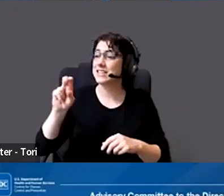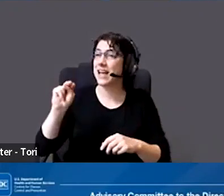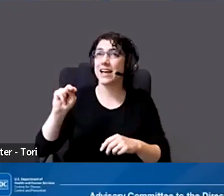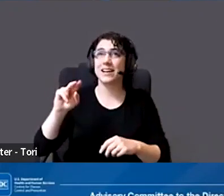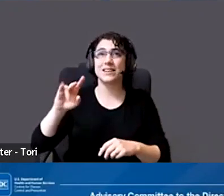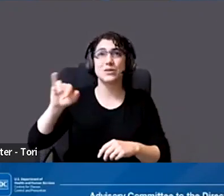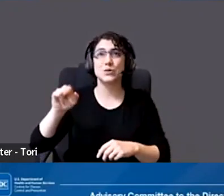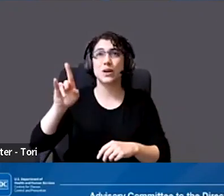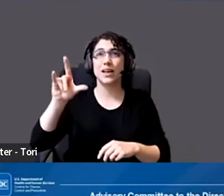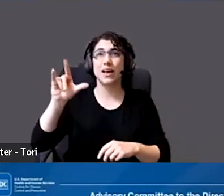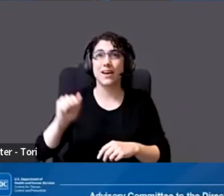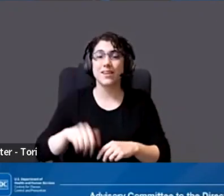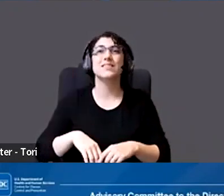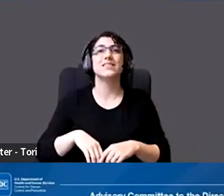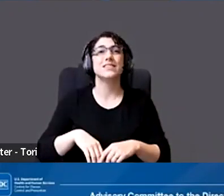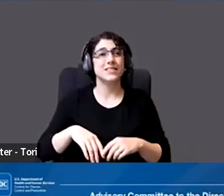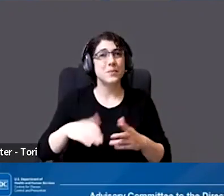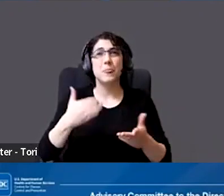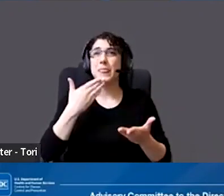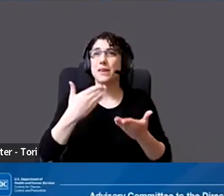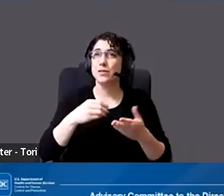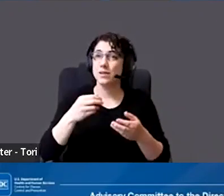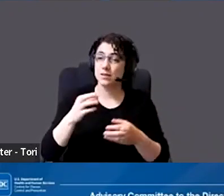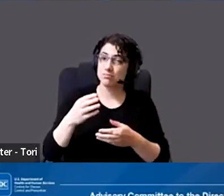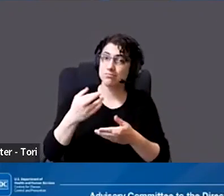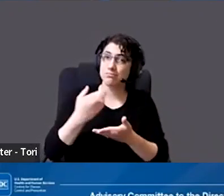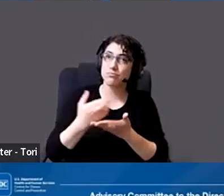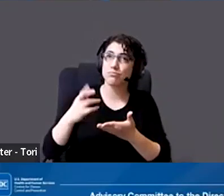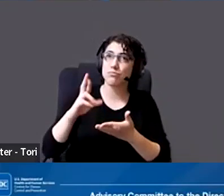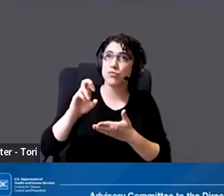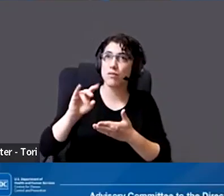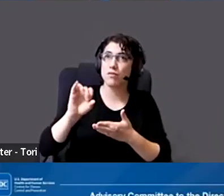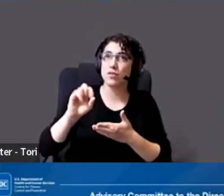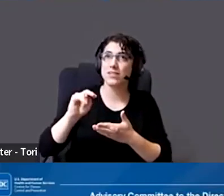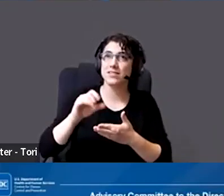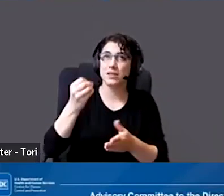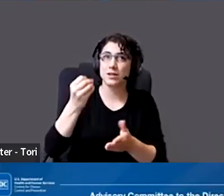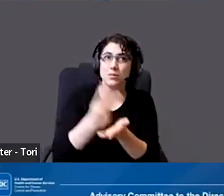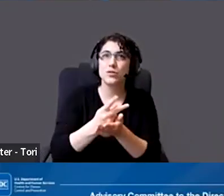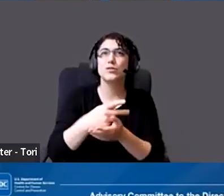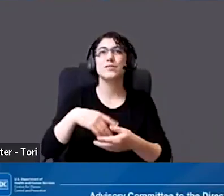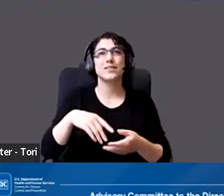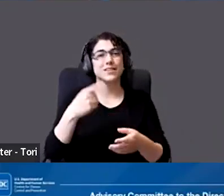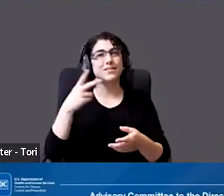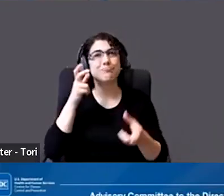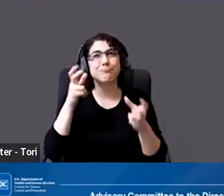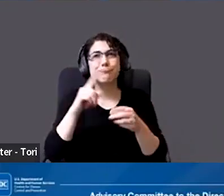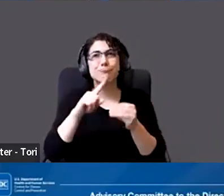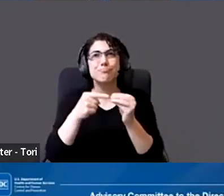getting the terms of reference approved, and we look forward to filling out that working group and hearing about the progress at the next meeting.